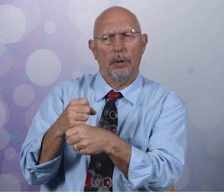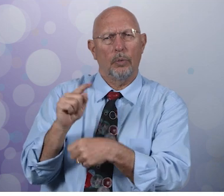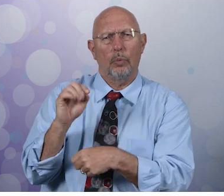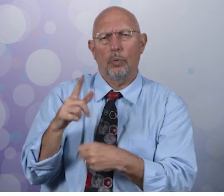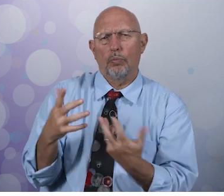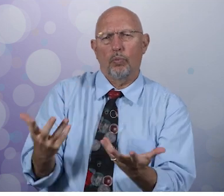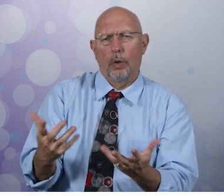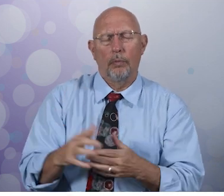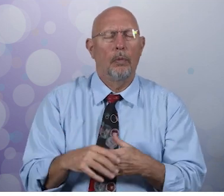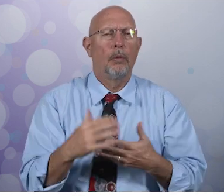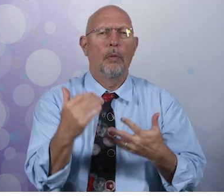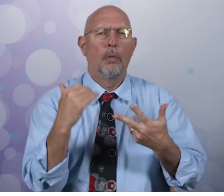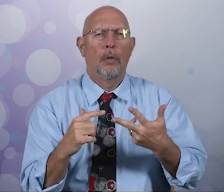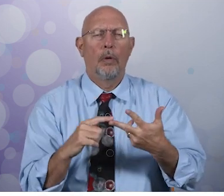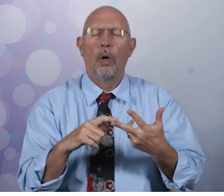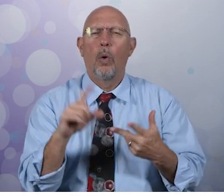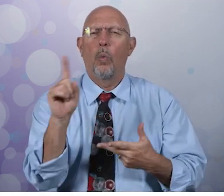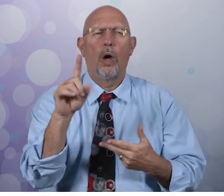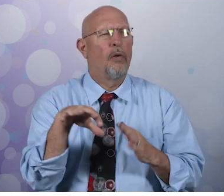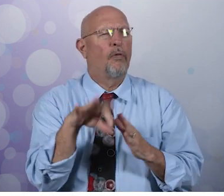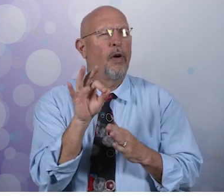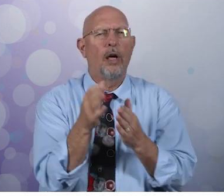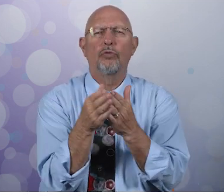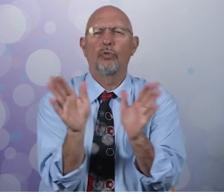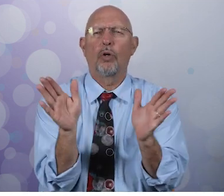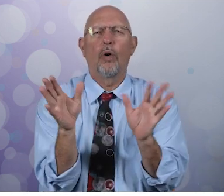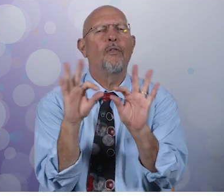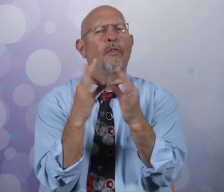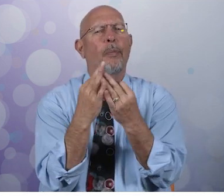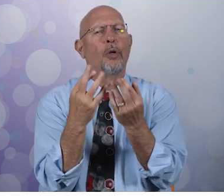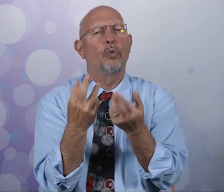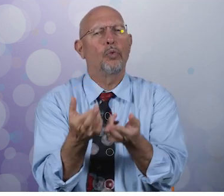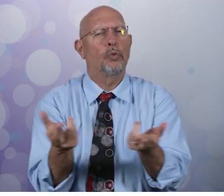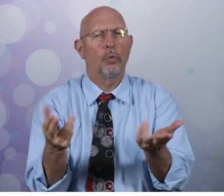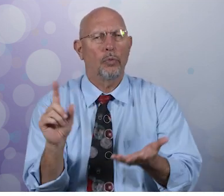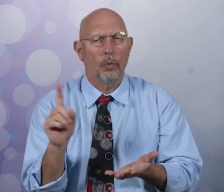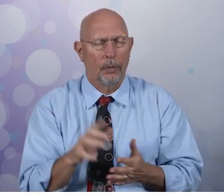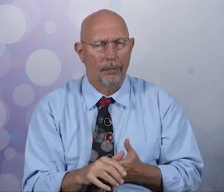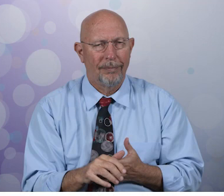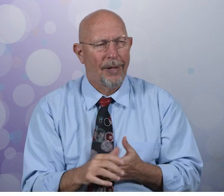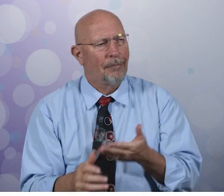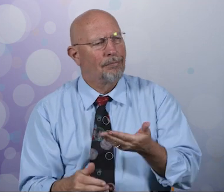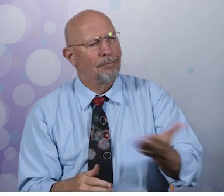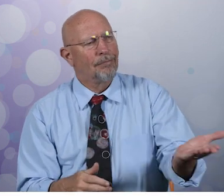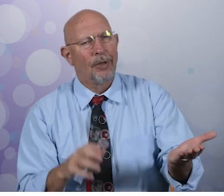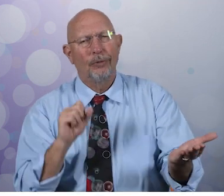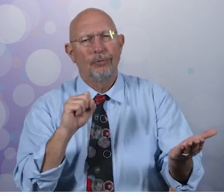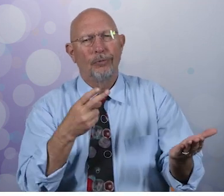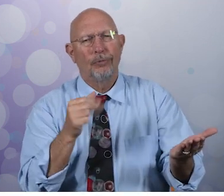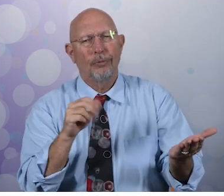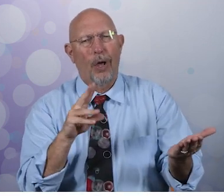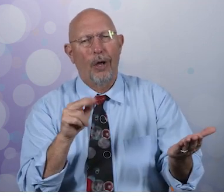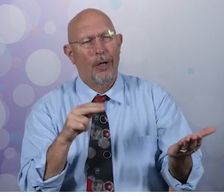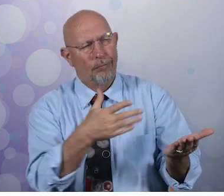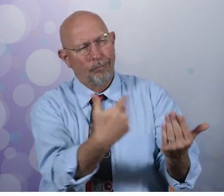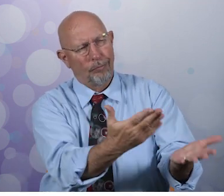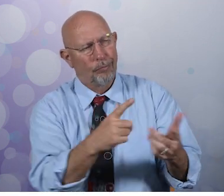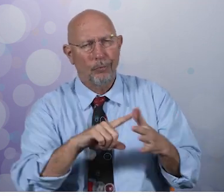And where can I find general and family resources? I'll pass it back to you, Shawna, to get us started. All right, great.